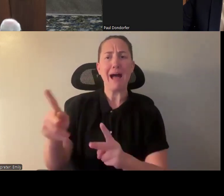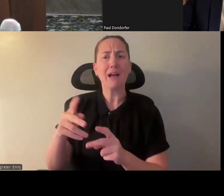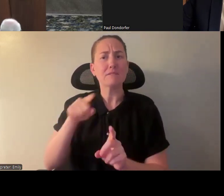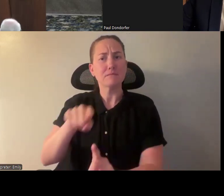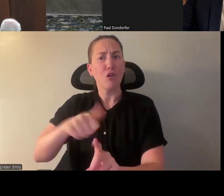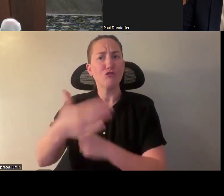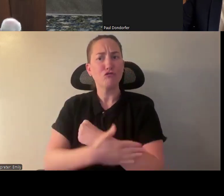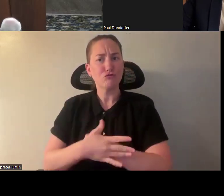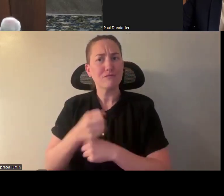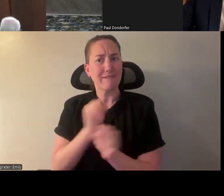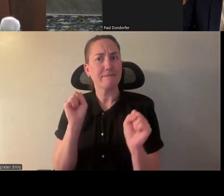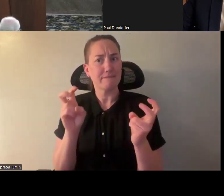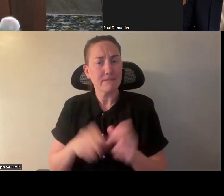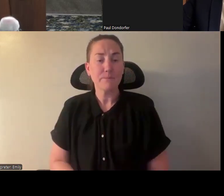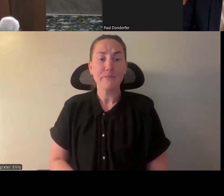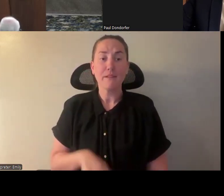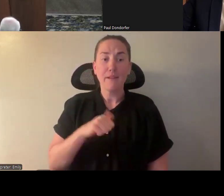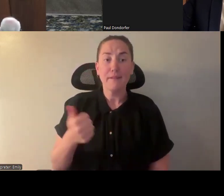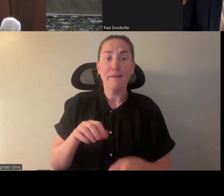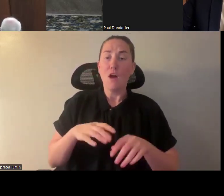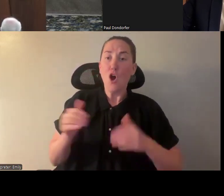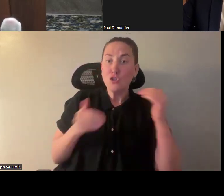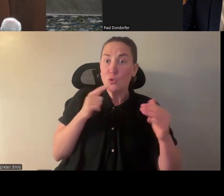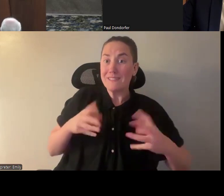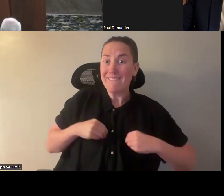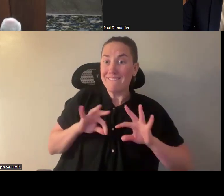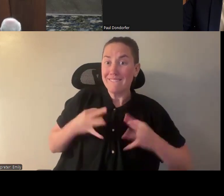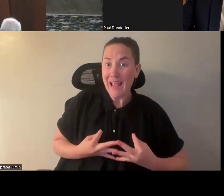have taken in younger family members and friends Children who were traveling alone across the